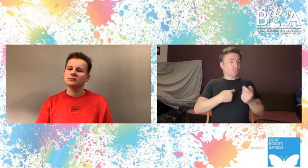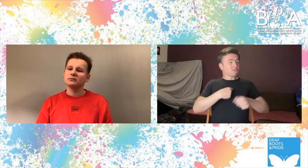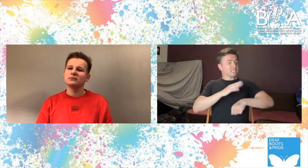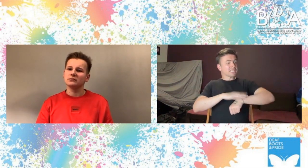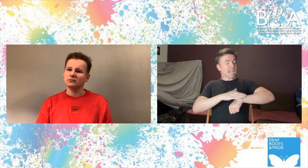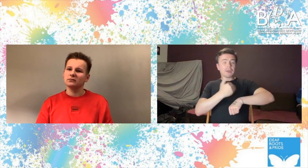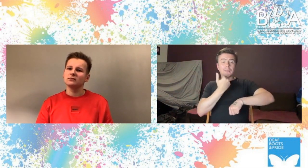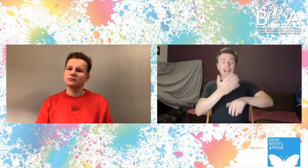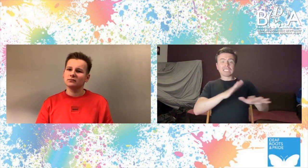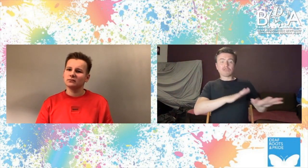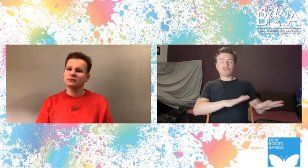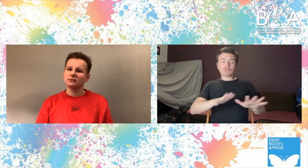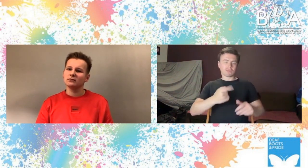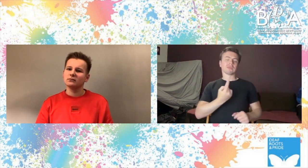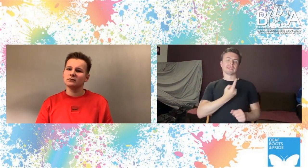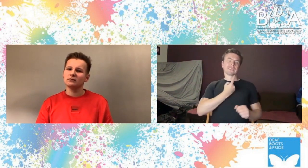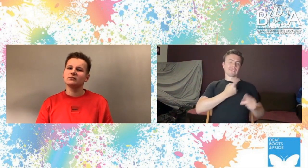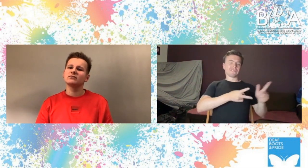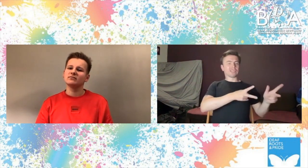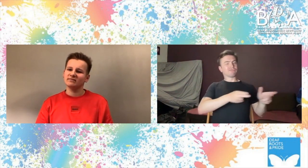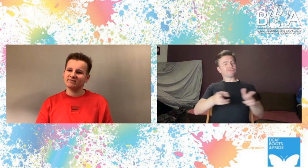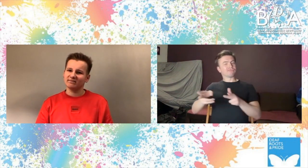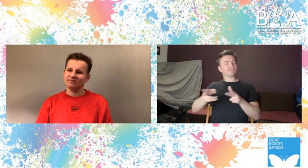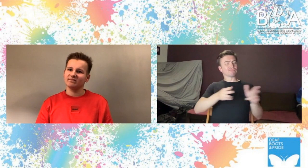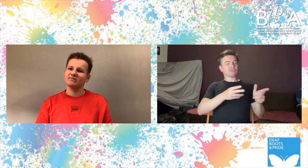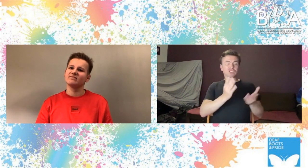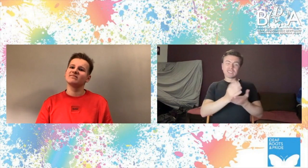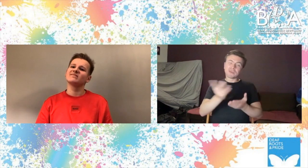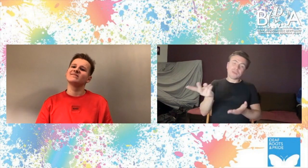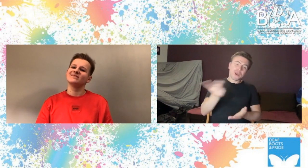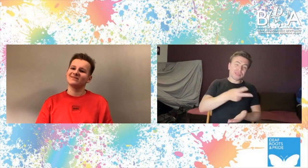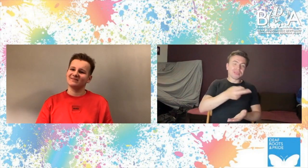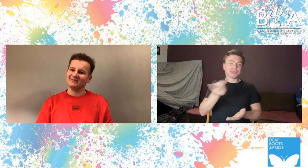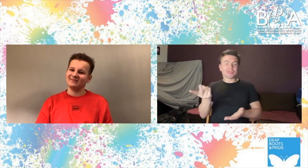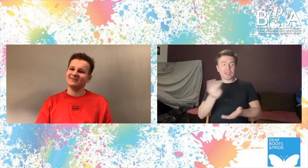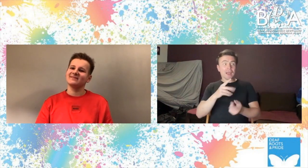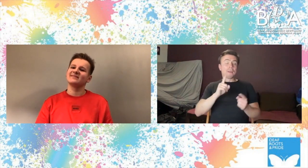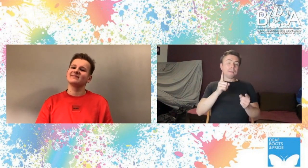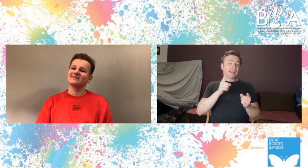plenty of time, then I might choose to do the edit myself. Editing can be a bit